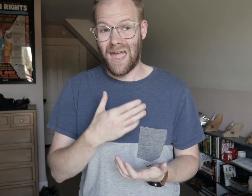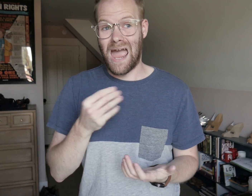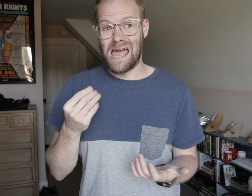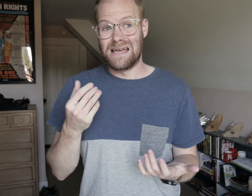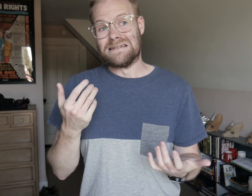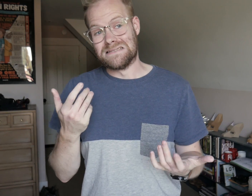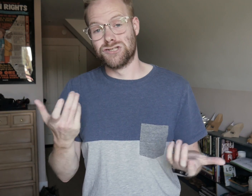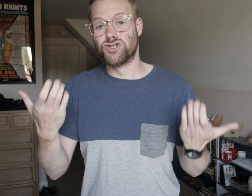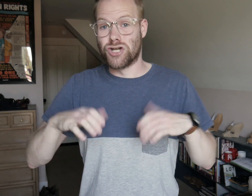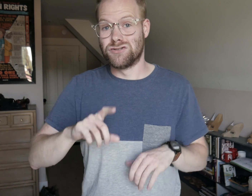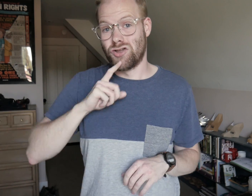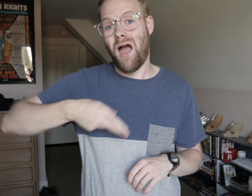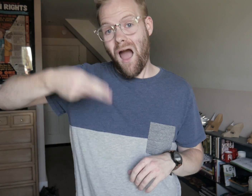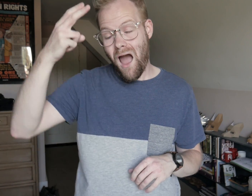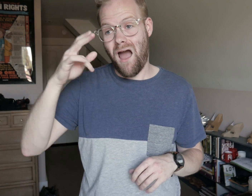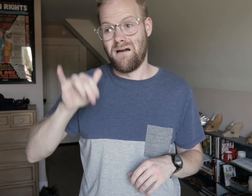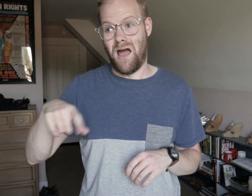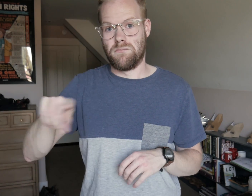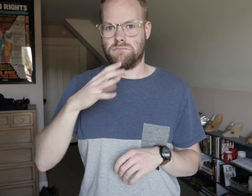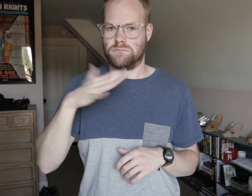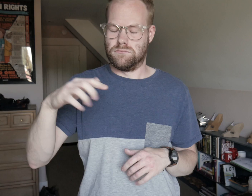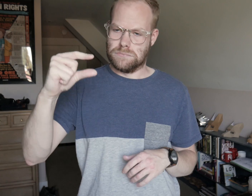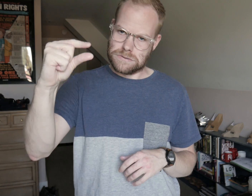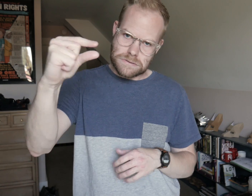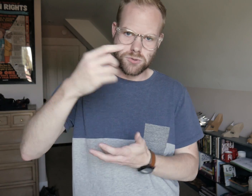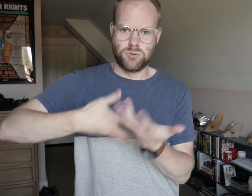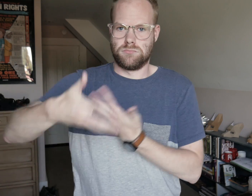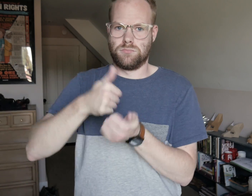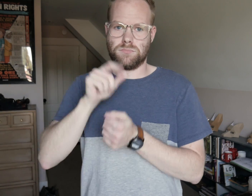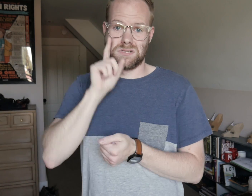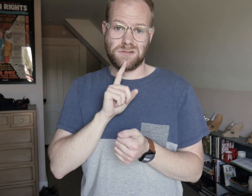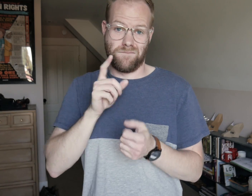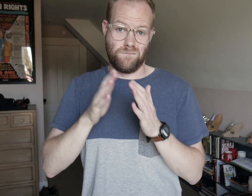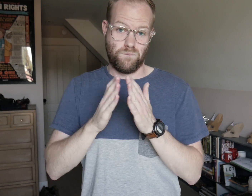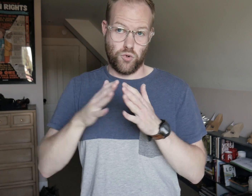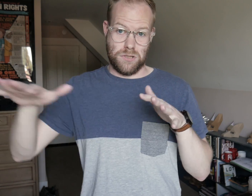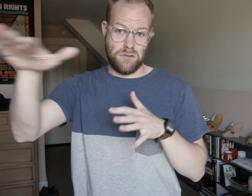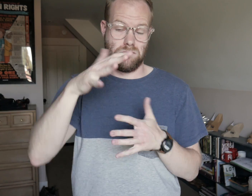and chances are high that they have very little interaction with the larger deaf community.